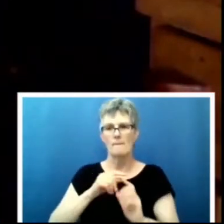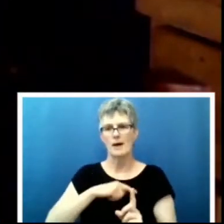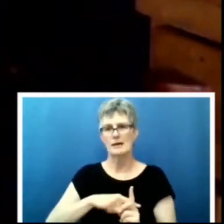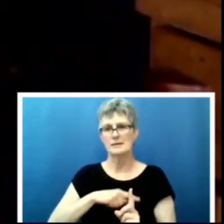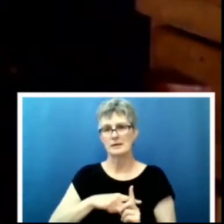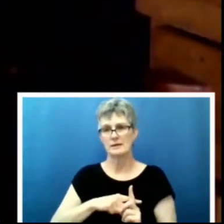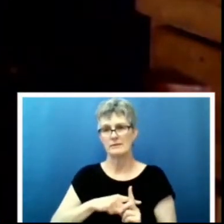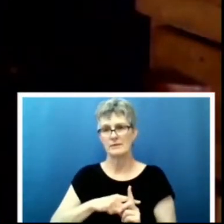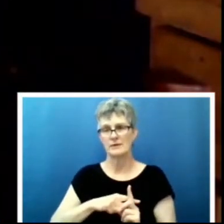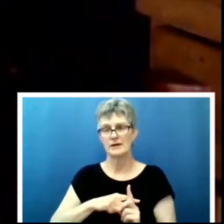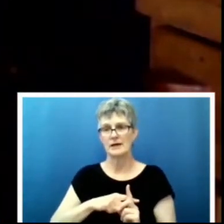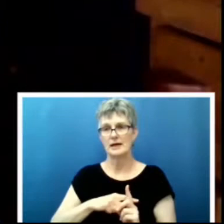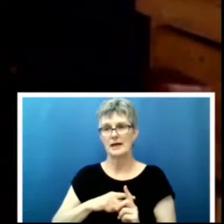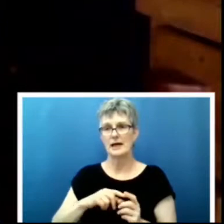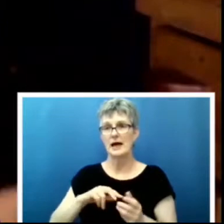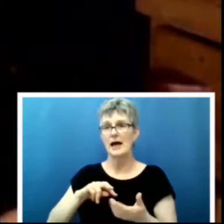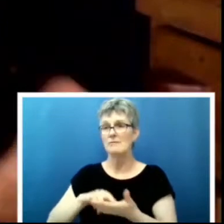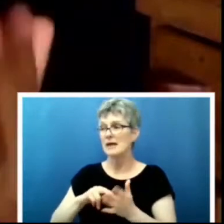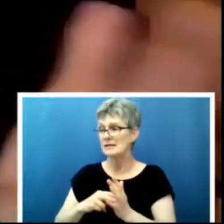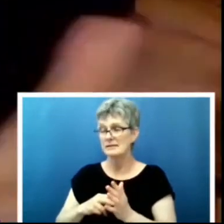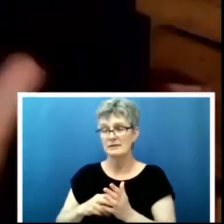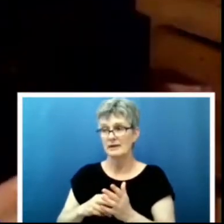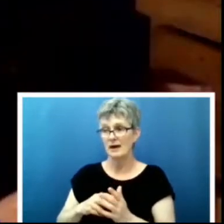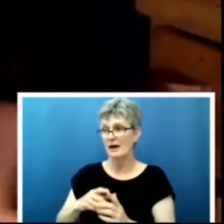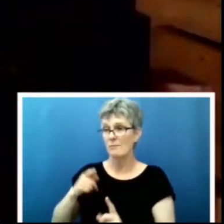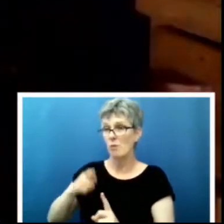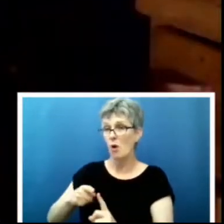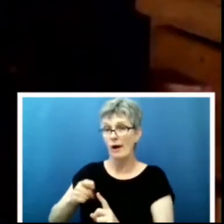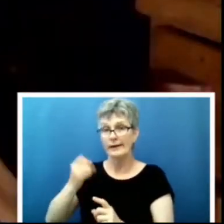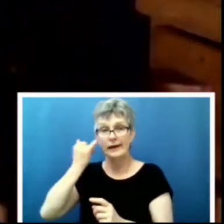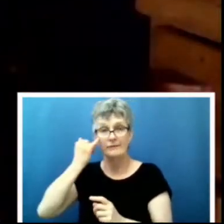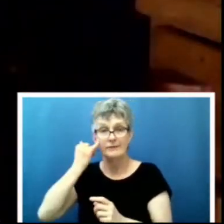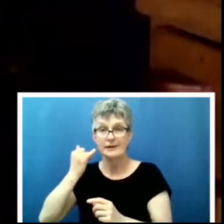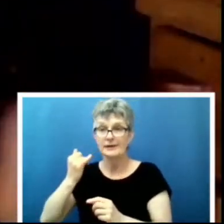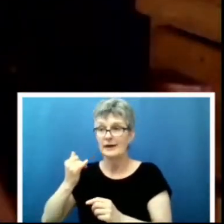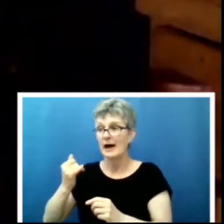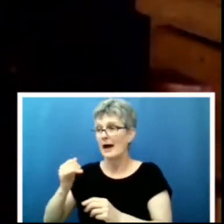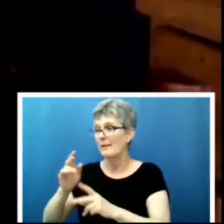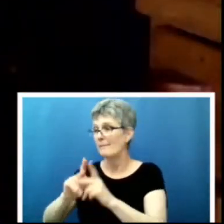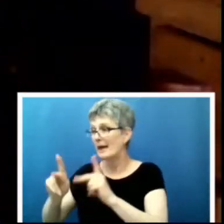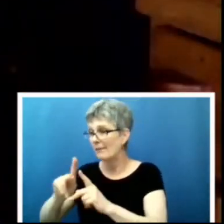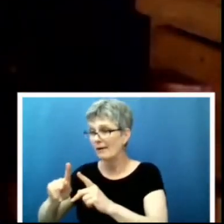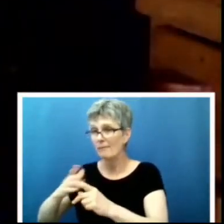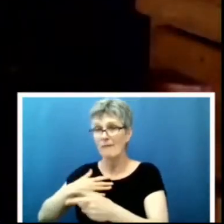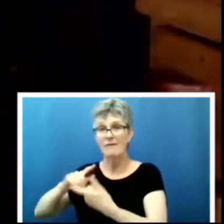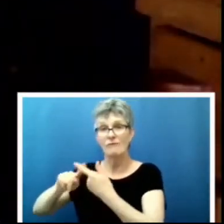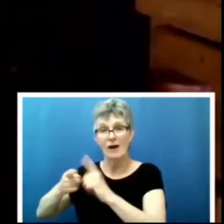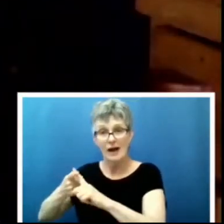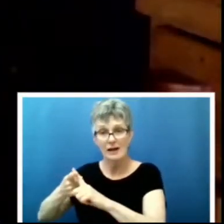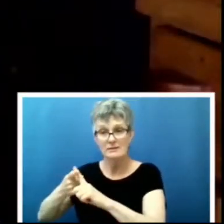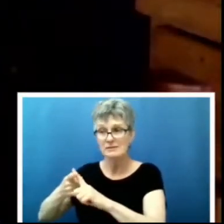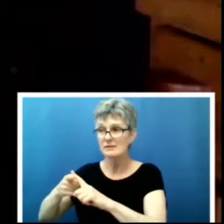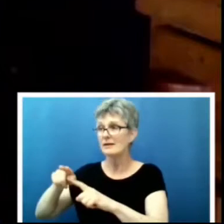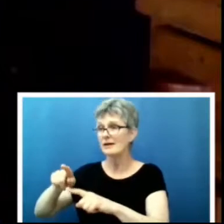having people with completely opposite political views, whatever, or completely disagreeing that are friends. So we had a basis, I had a basis